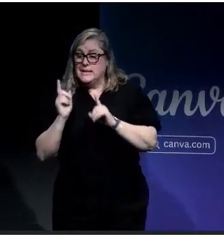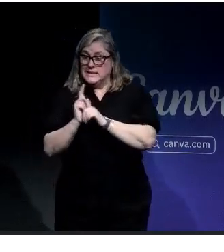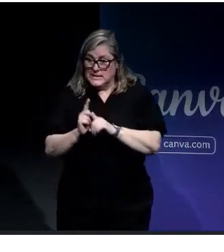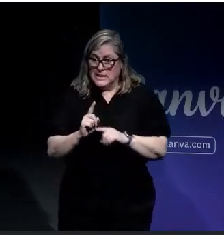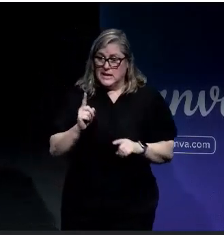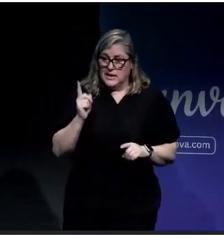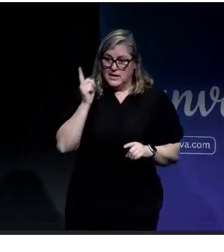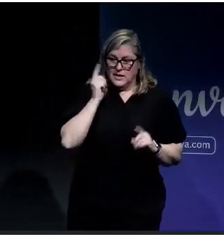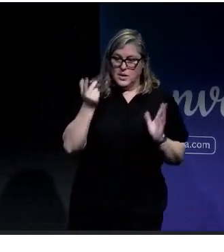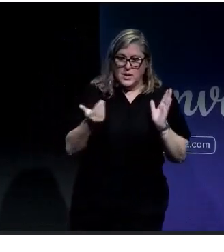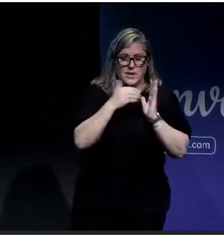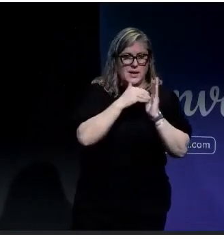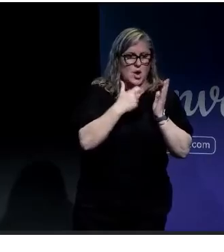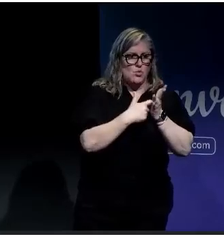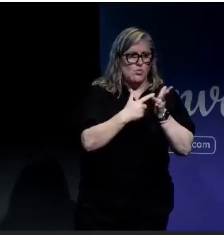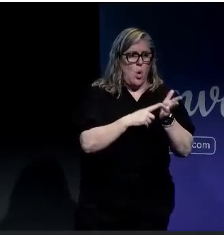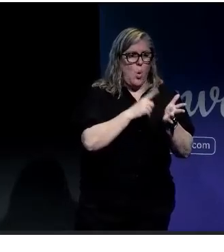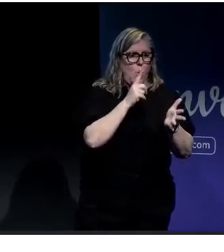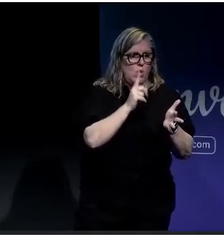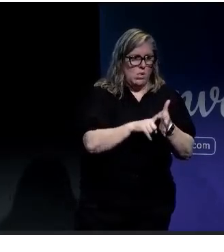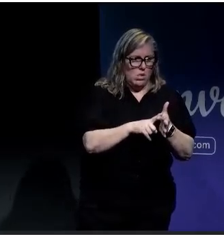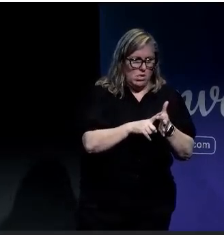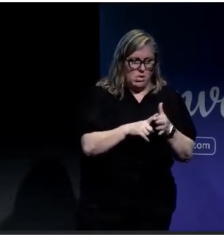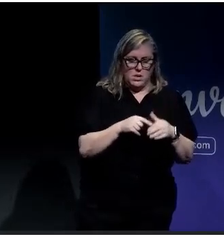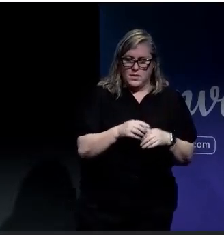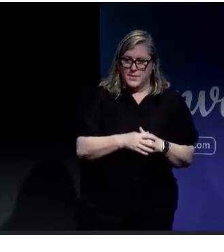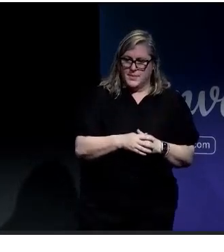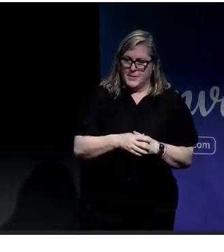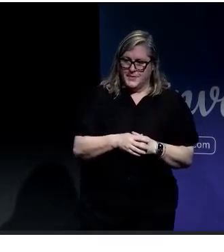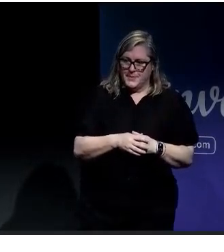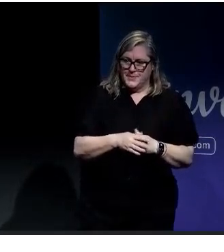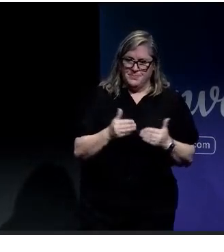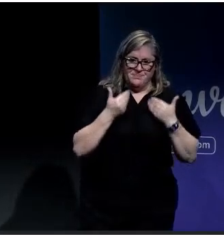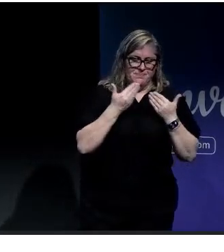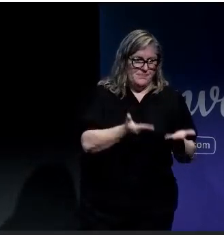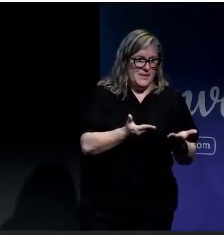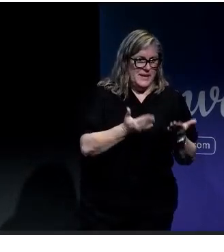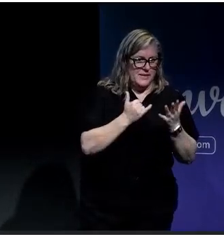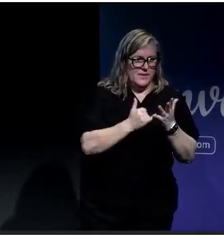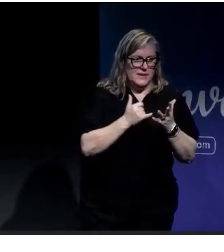a role to that to give it the semantics so that automated tools